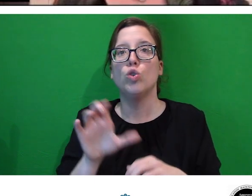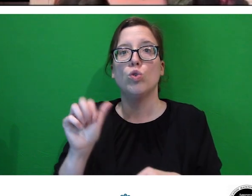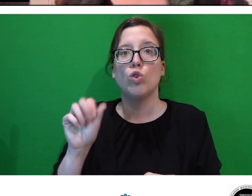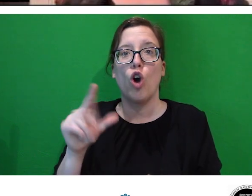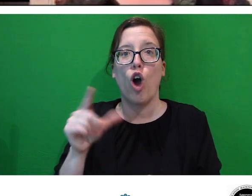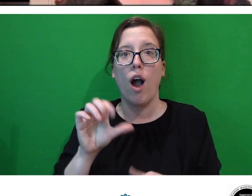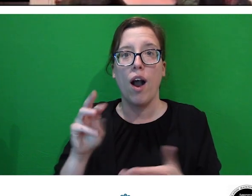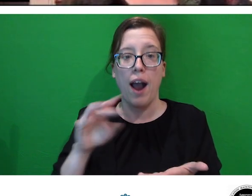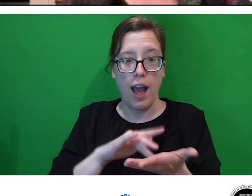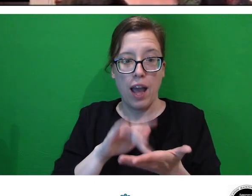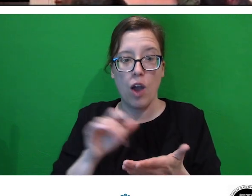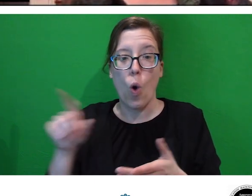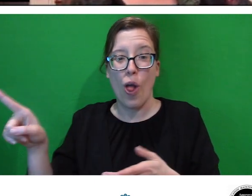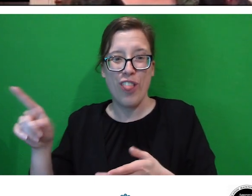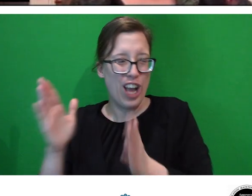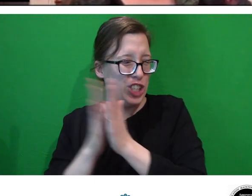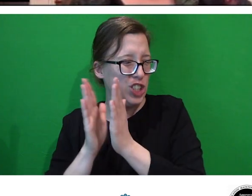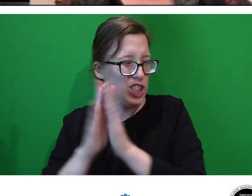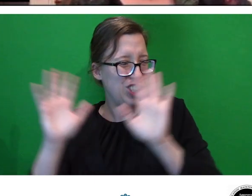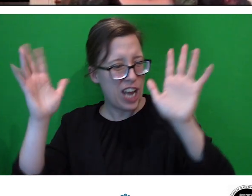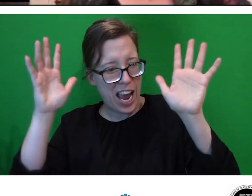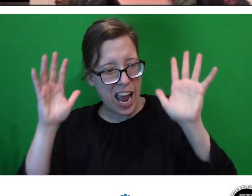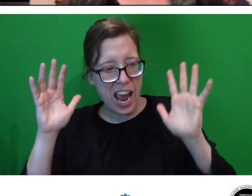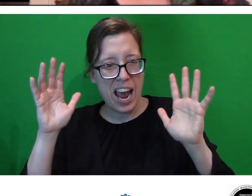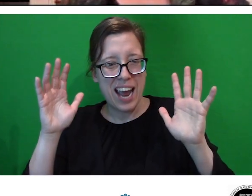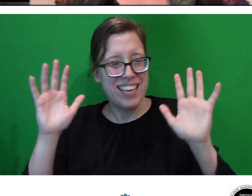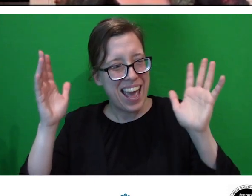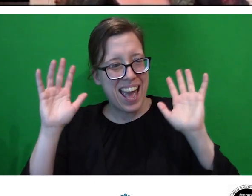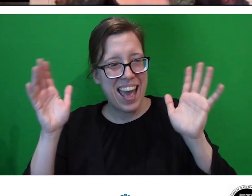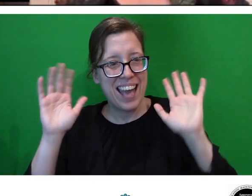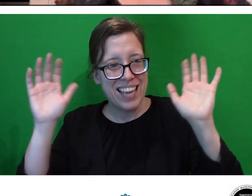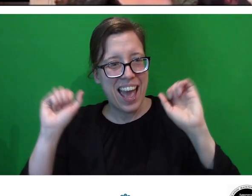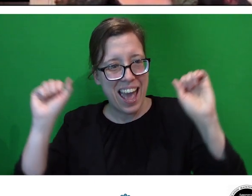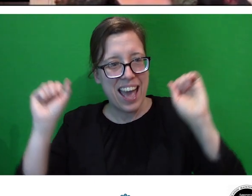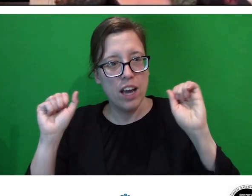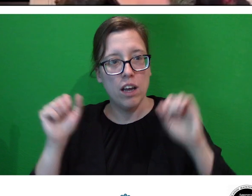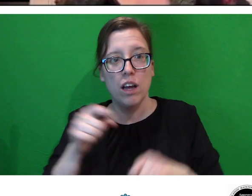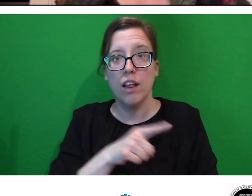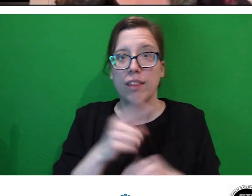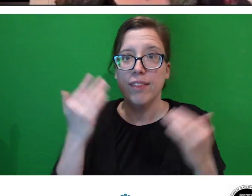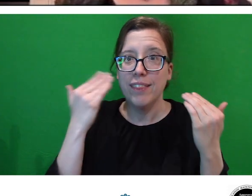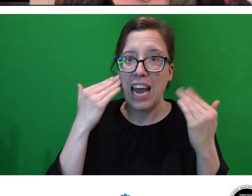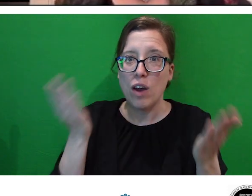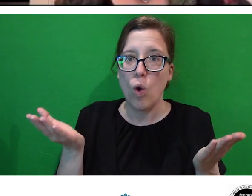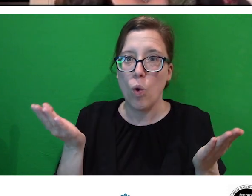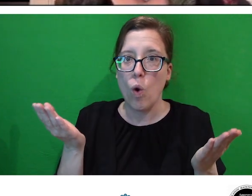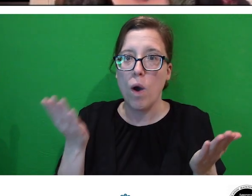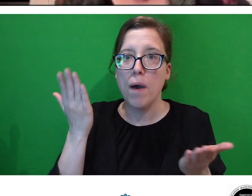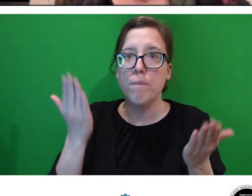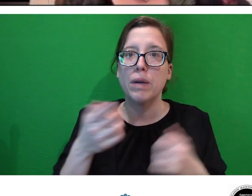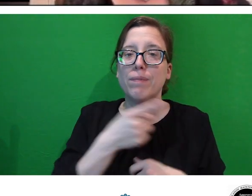Or if they do something funny or they learn to use their augcom device and the other